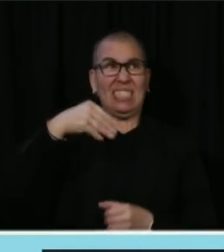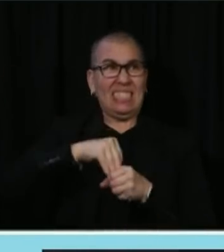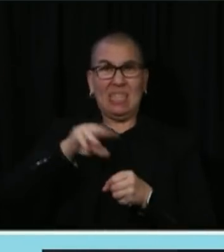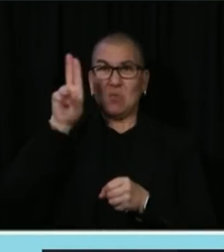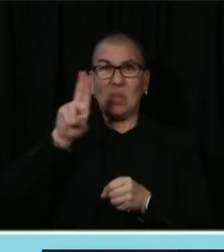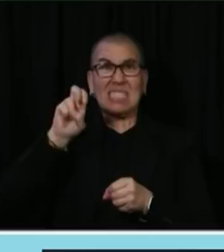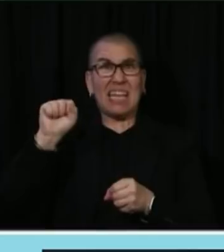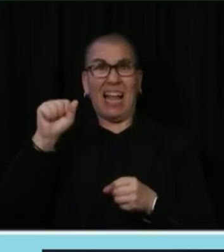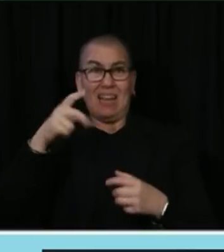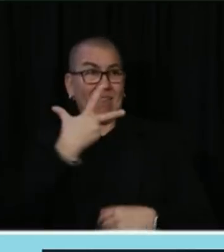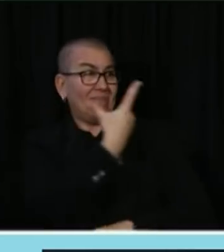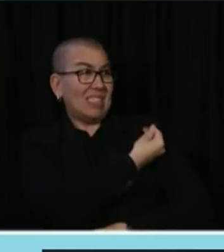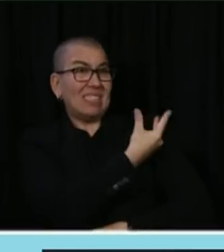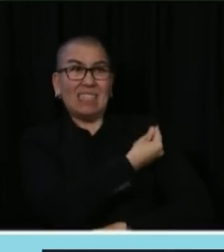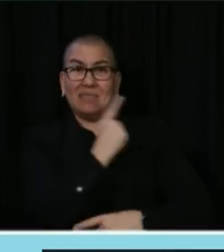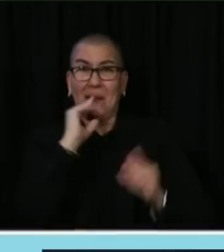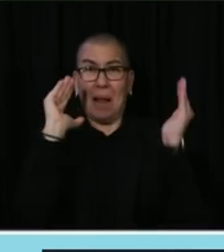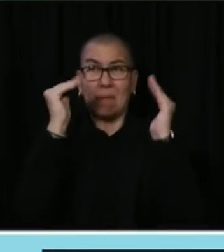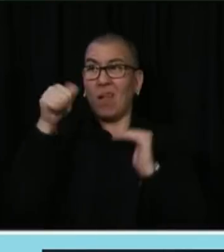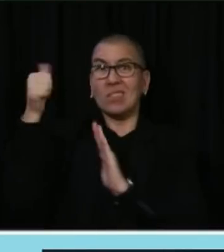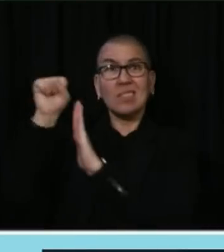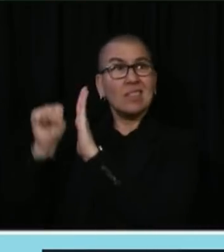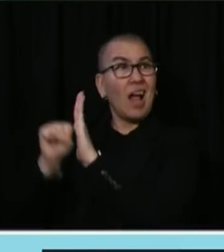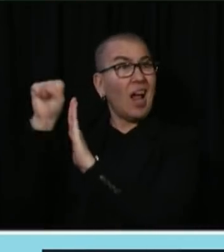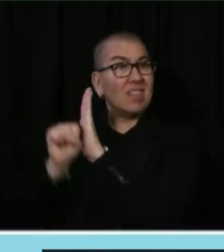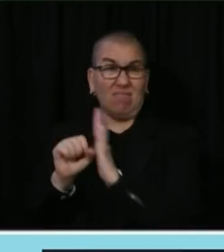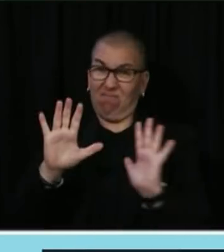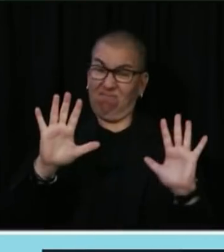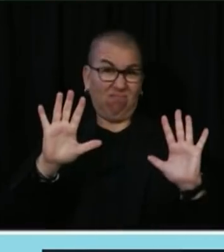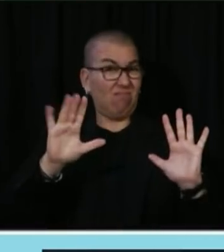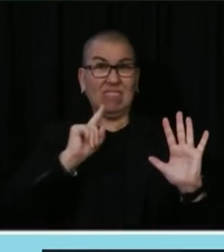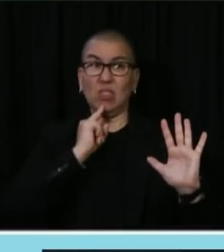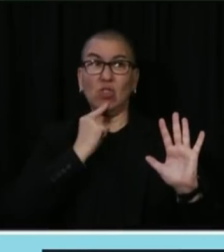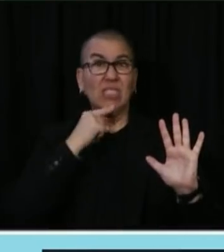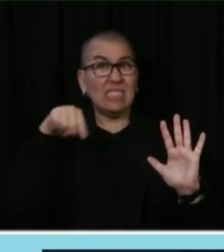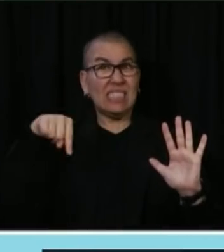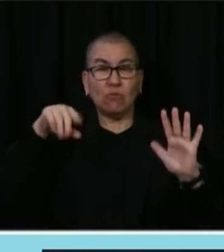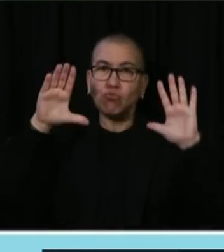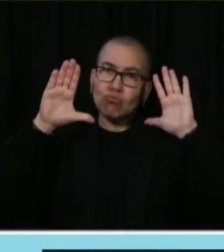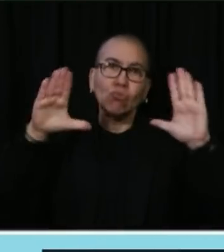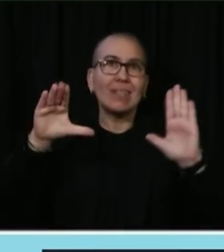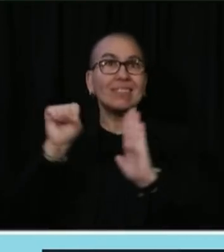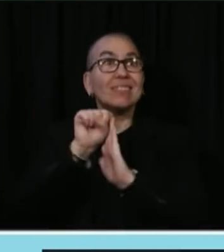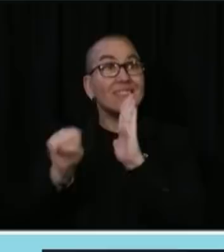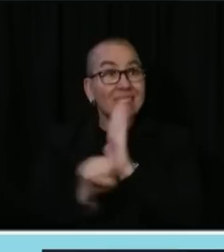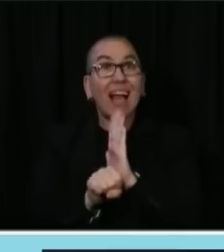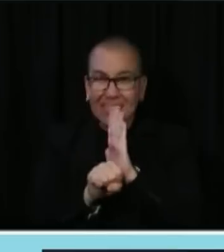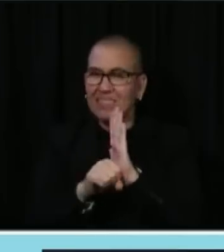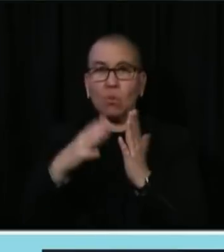WITH DATA FROM THE CENSUS BUREAU AROUND A WHOLE SPECTRUM